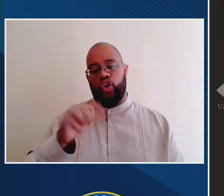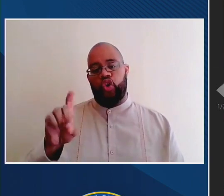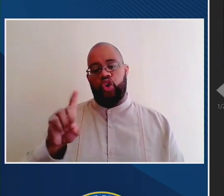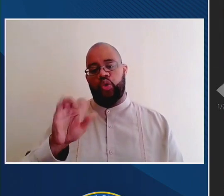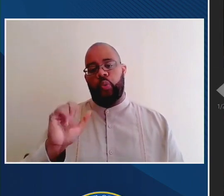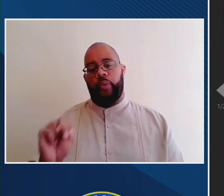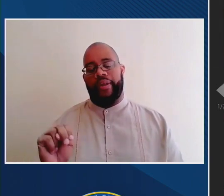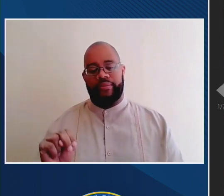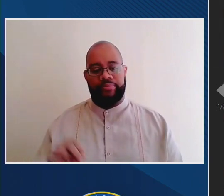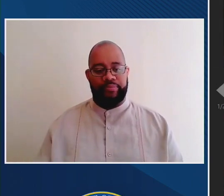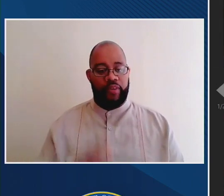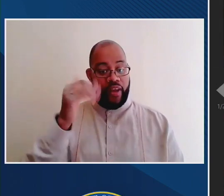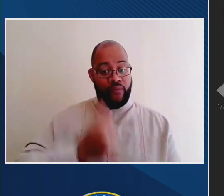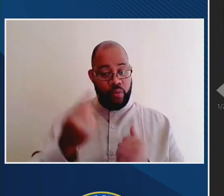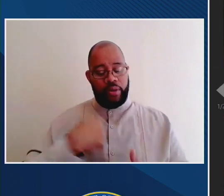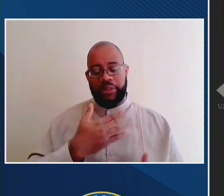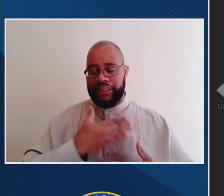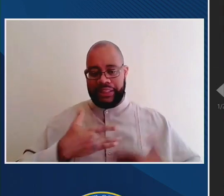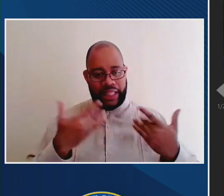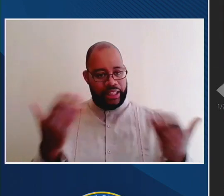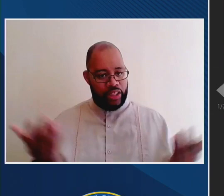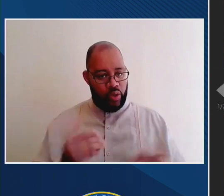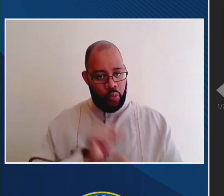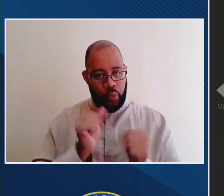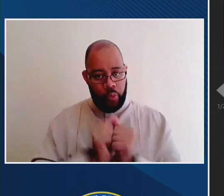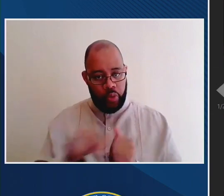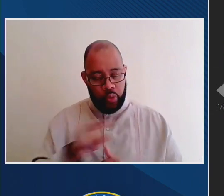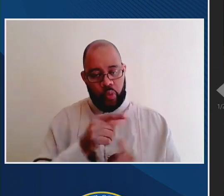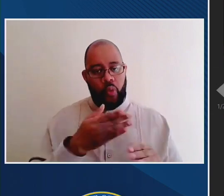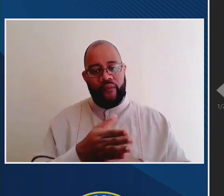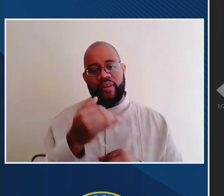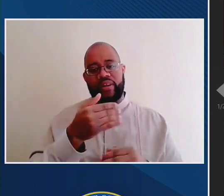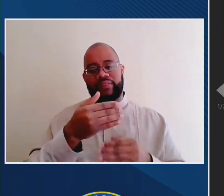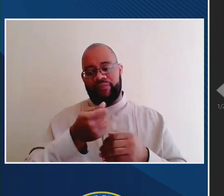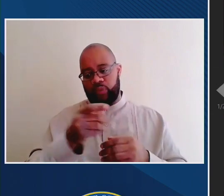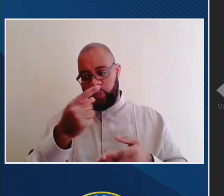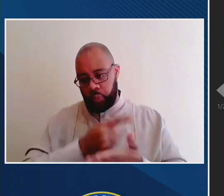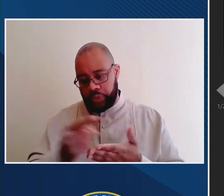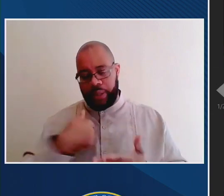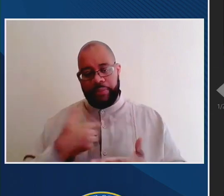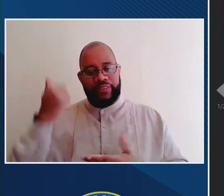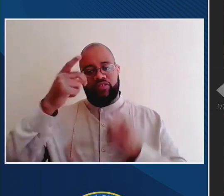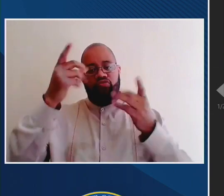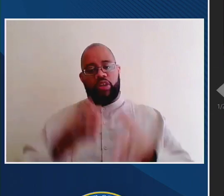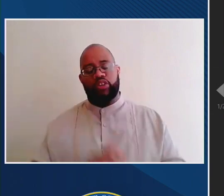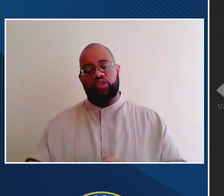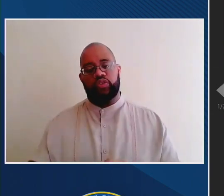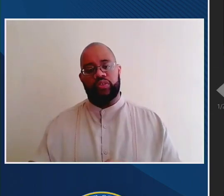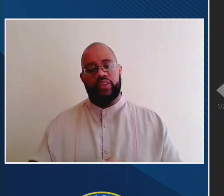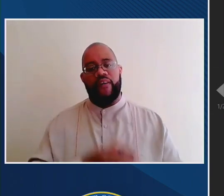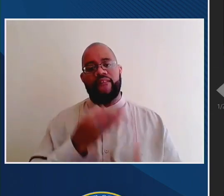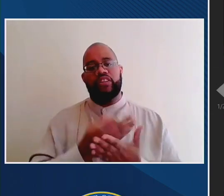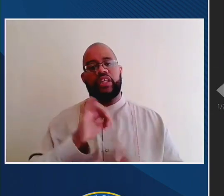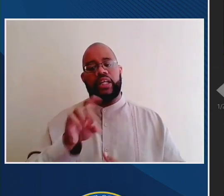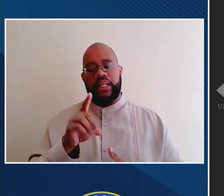Hi everyone, very excited to be working with you over the next few weeks. I'm the Executive Director of Financial Aid and Scholarships and Financial